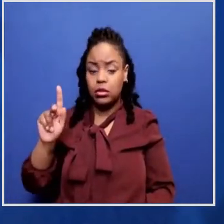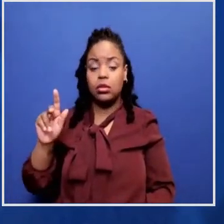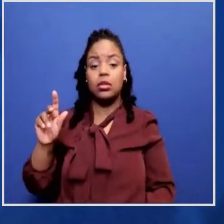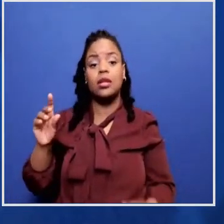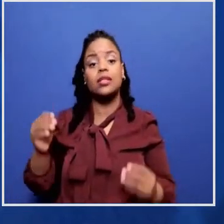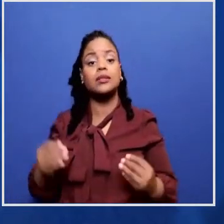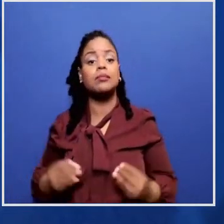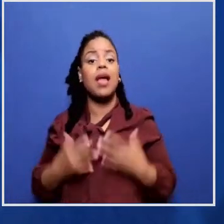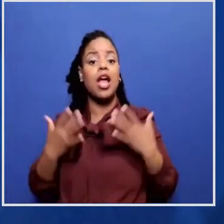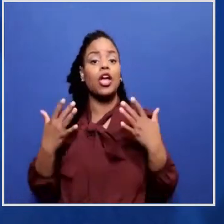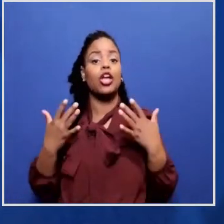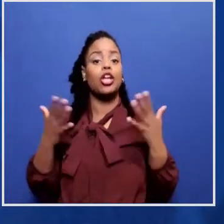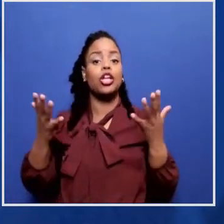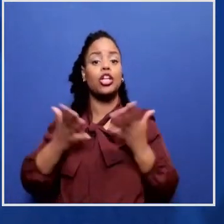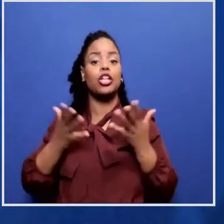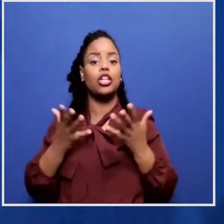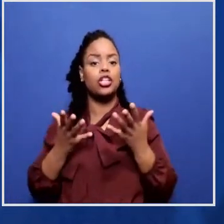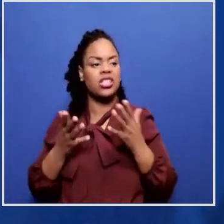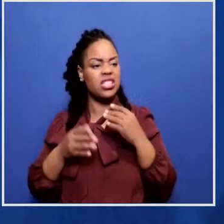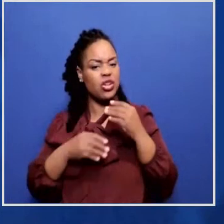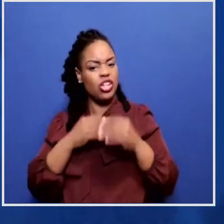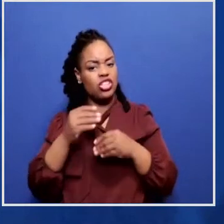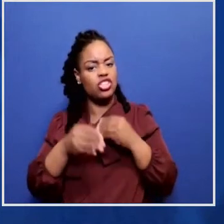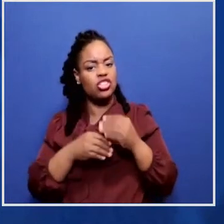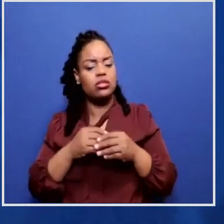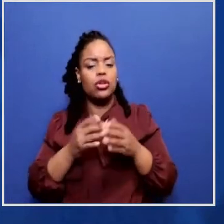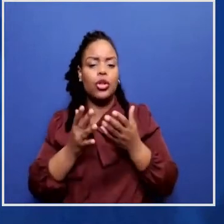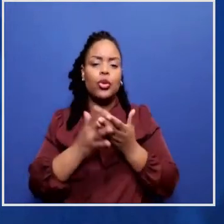QUOTED DR. KING, WHO INSPIRED